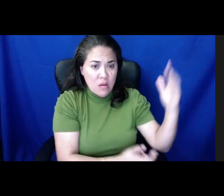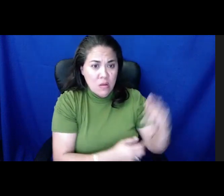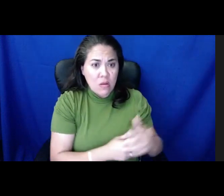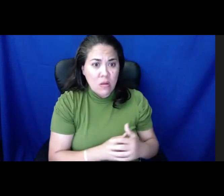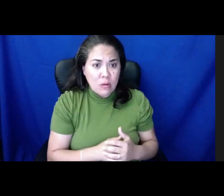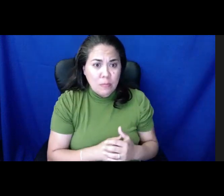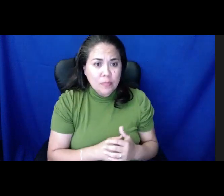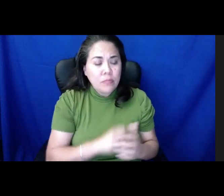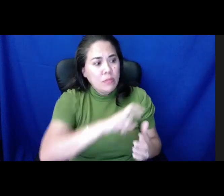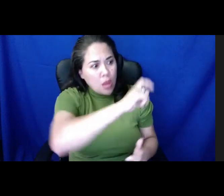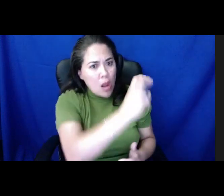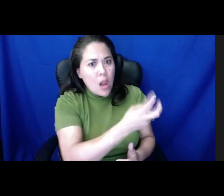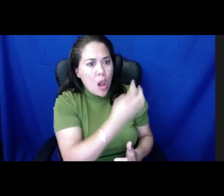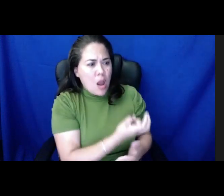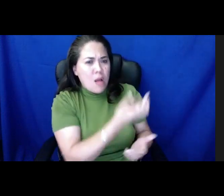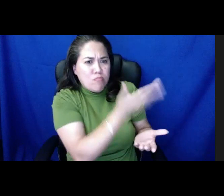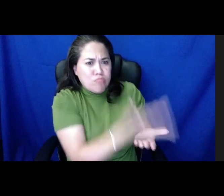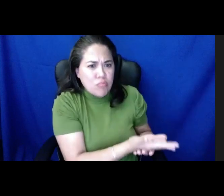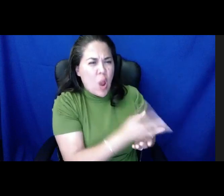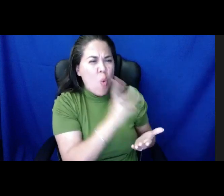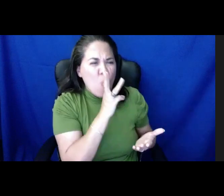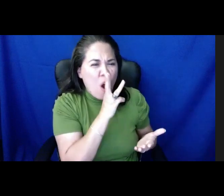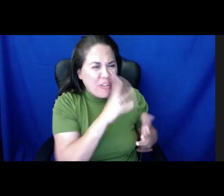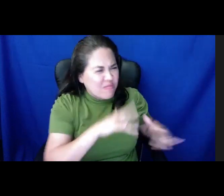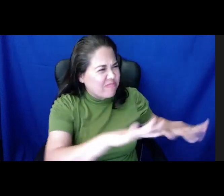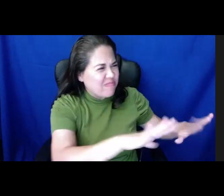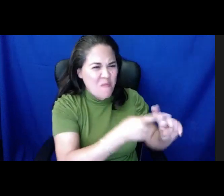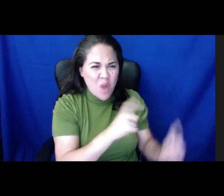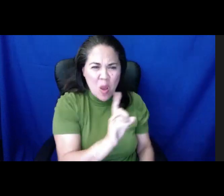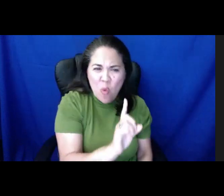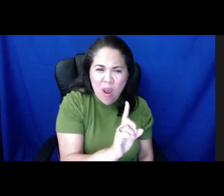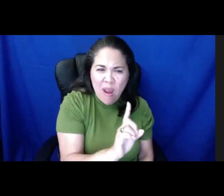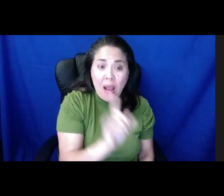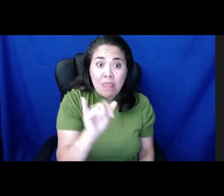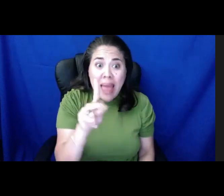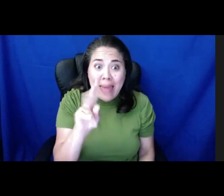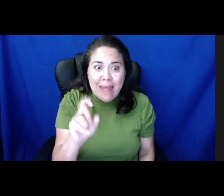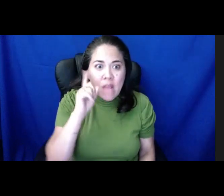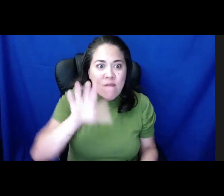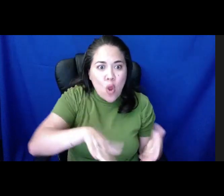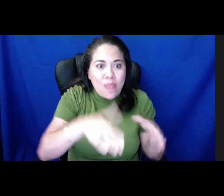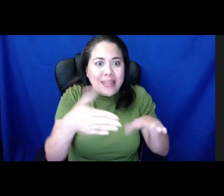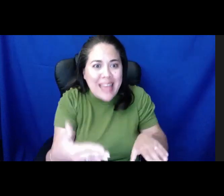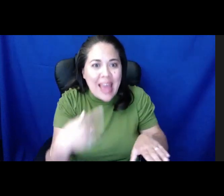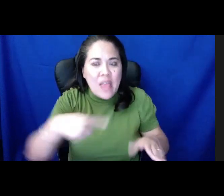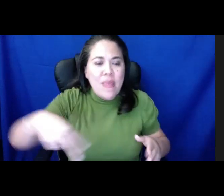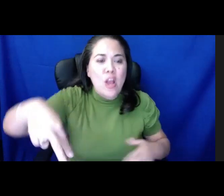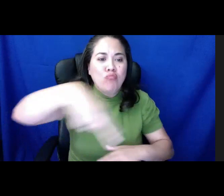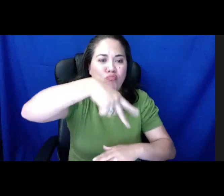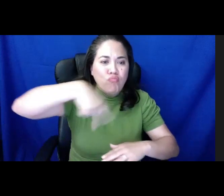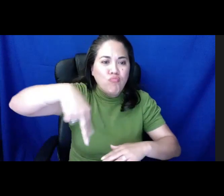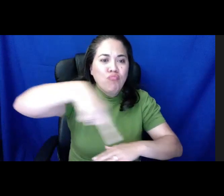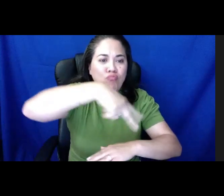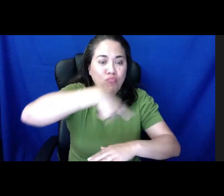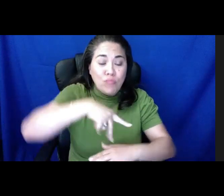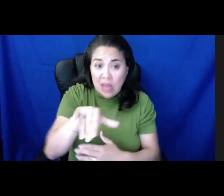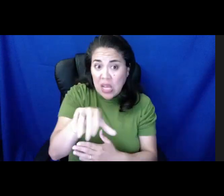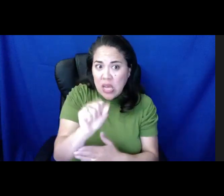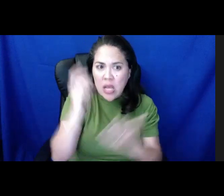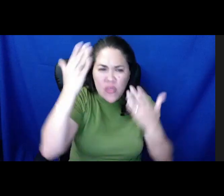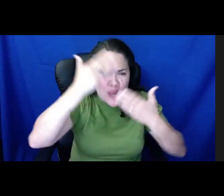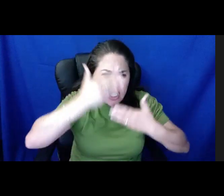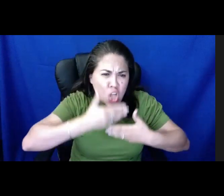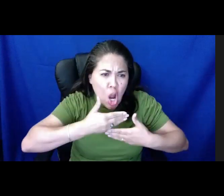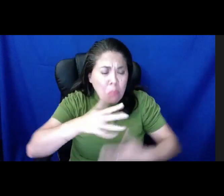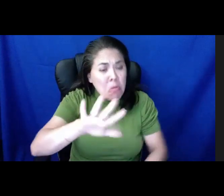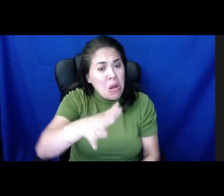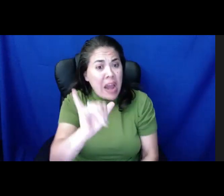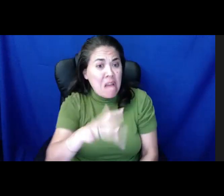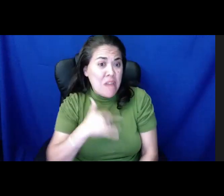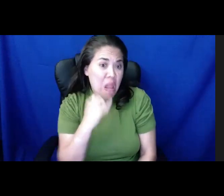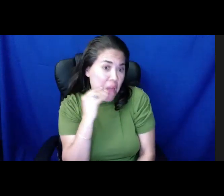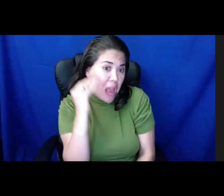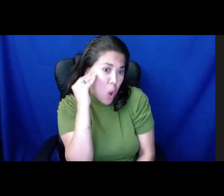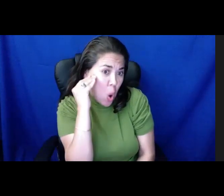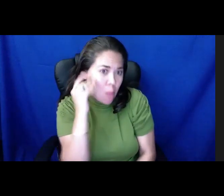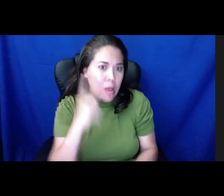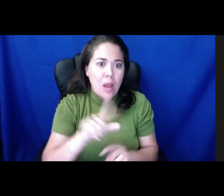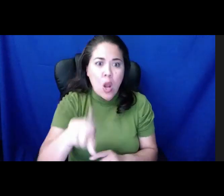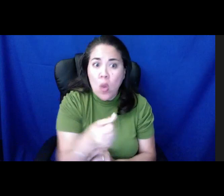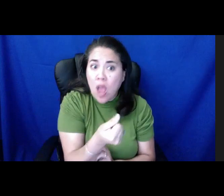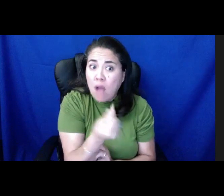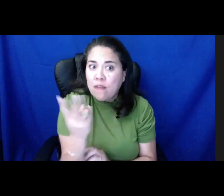Leslie McIntosh: and its bottom was water than explicable source a lake for only the dead and their backward walking yes, the dark can be a kind of home, the only a few or call three race their steps and home.